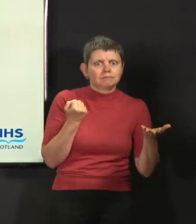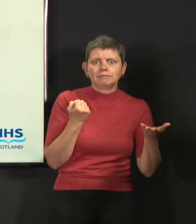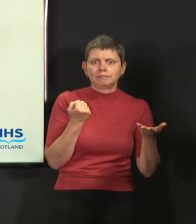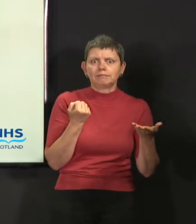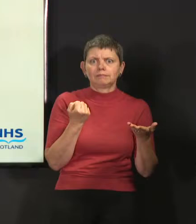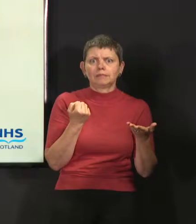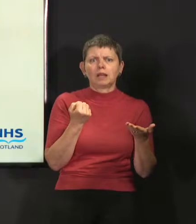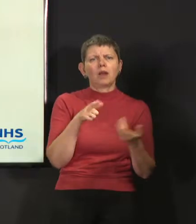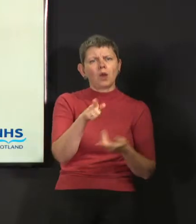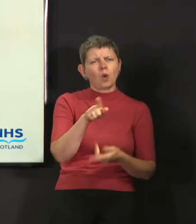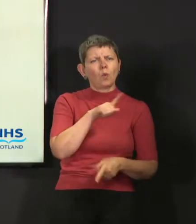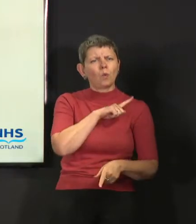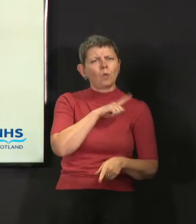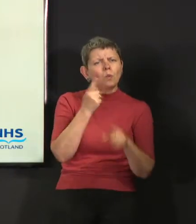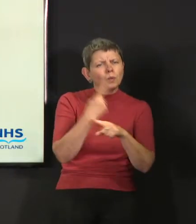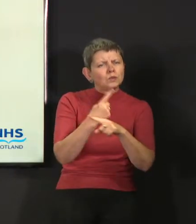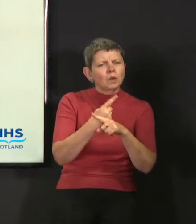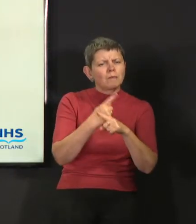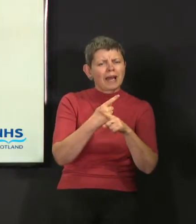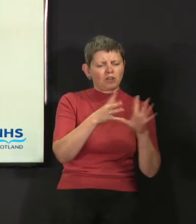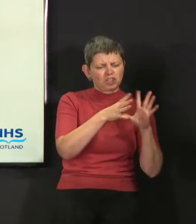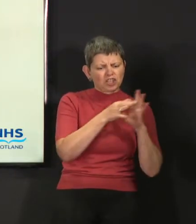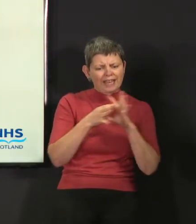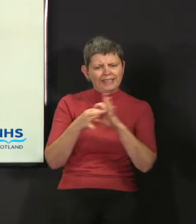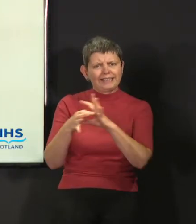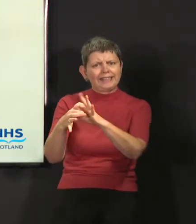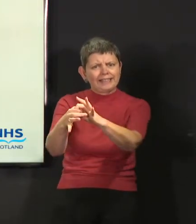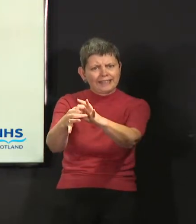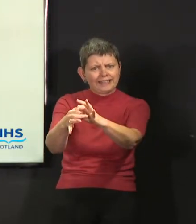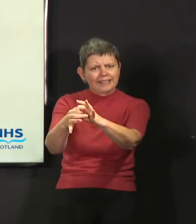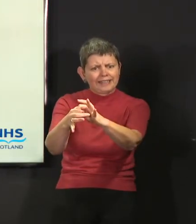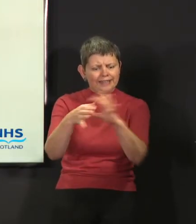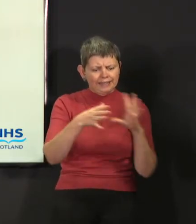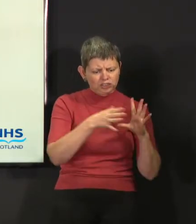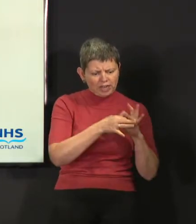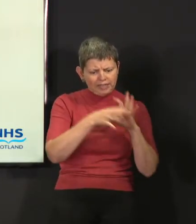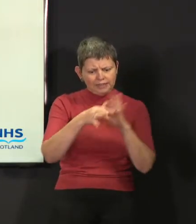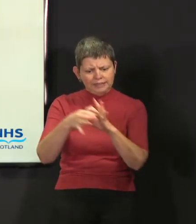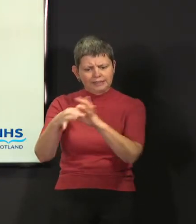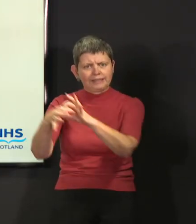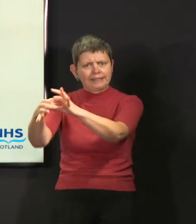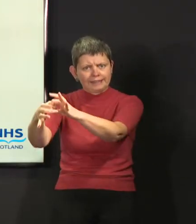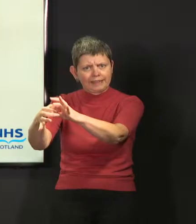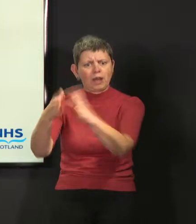virus well this is what happens if you allow the virus to jump and it goes from